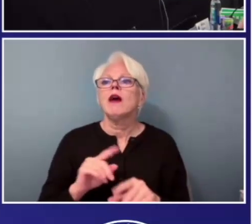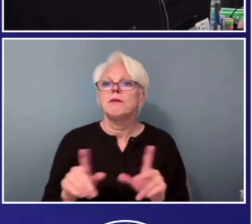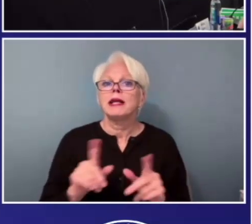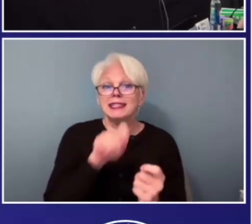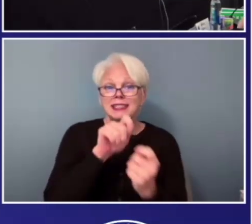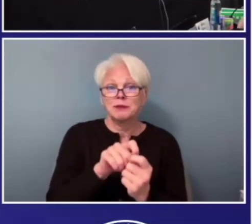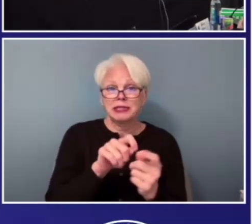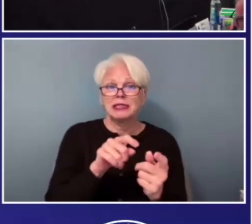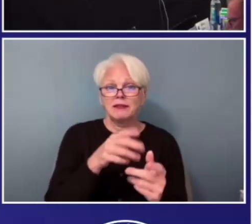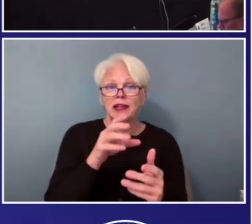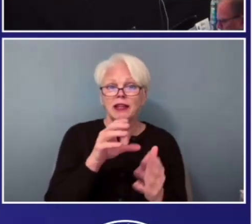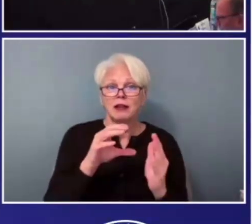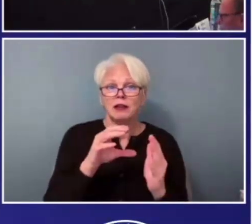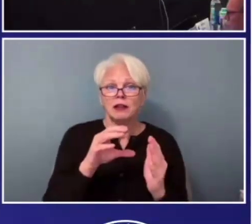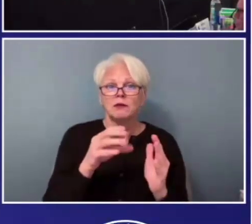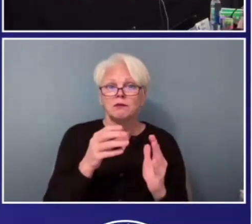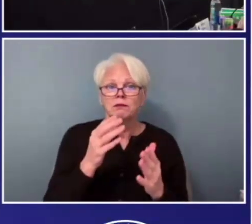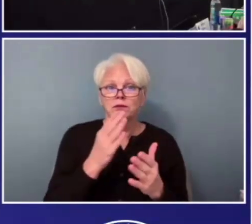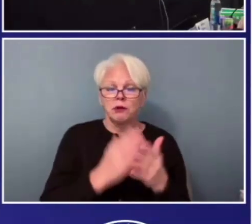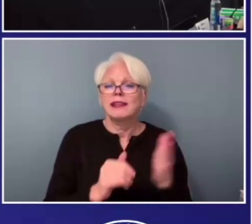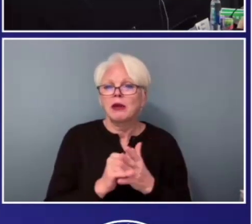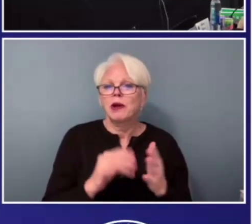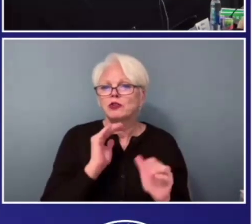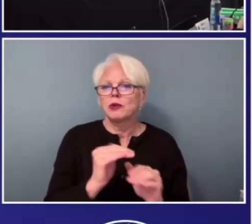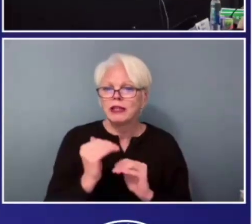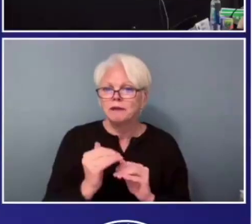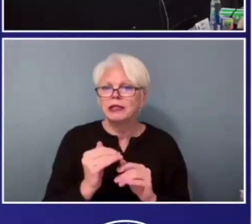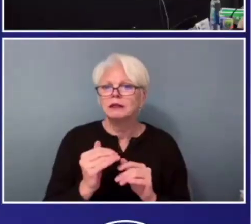to limit to the interest and principal issue.